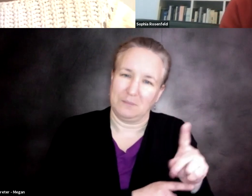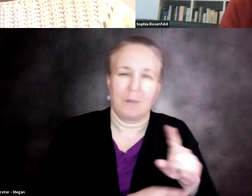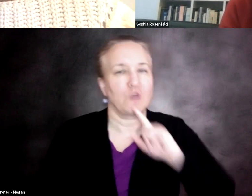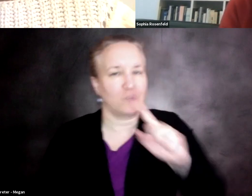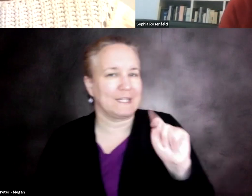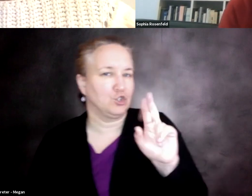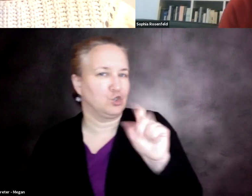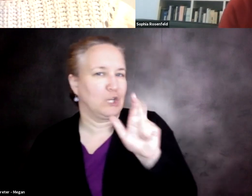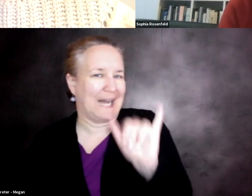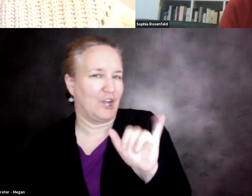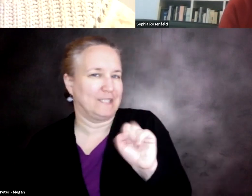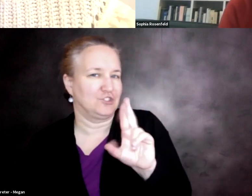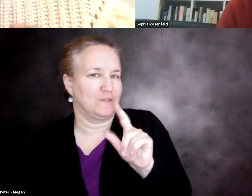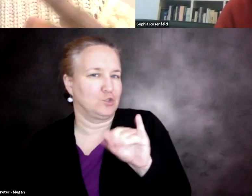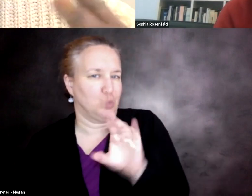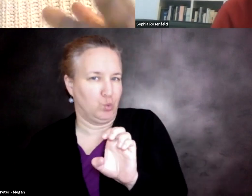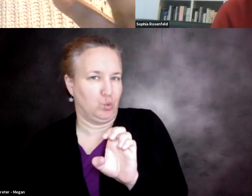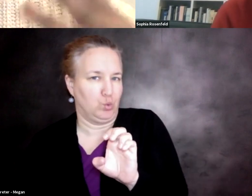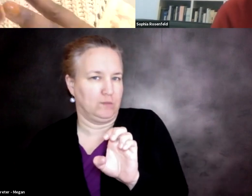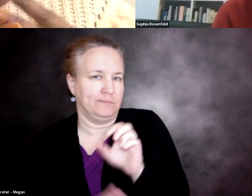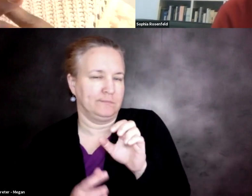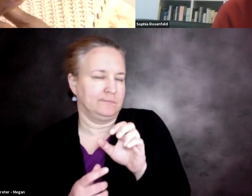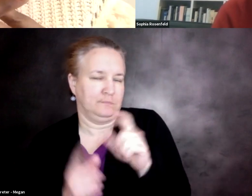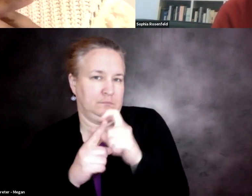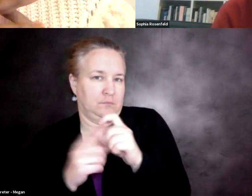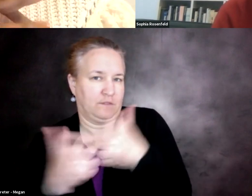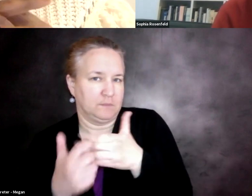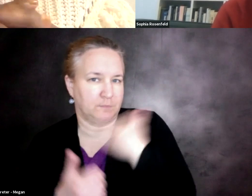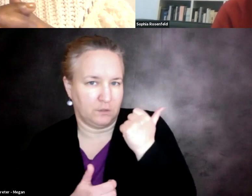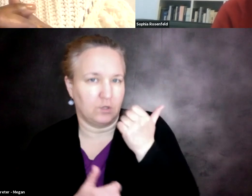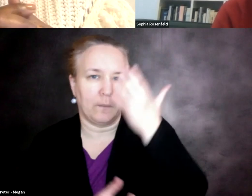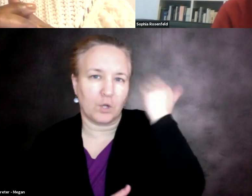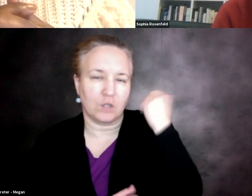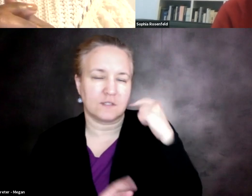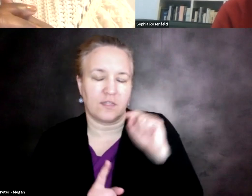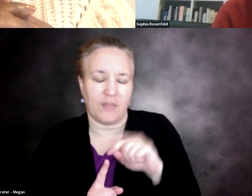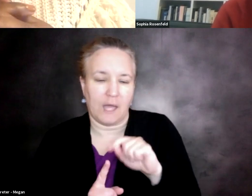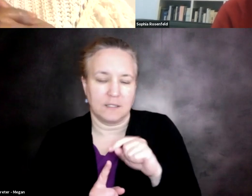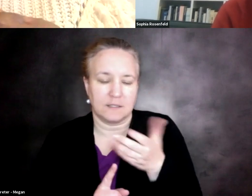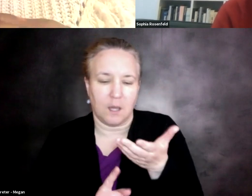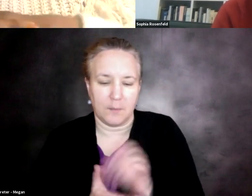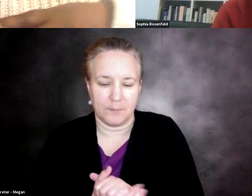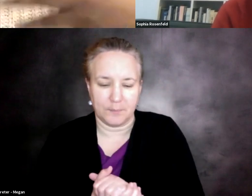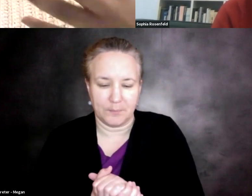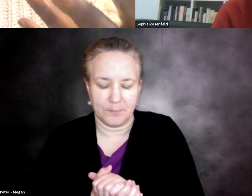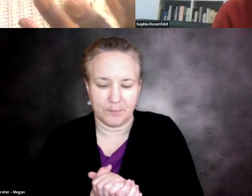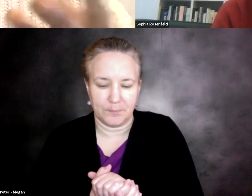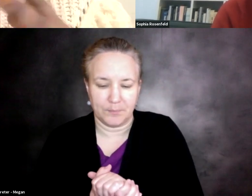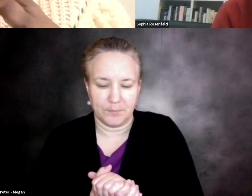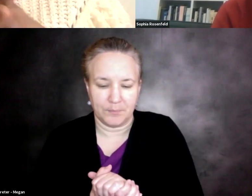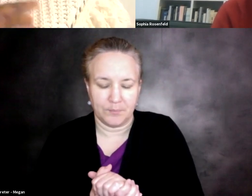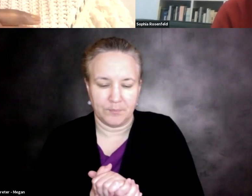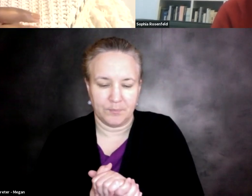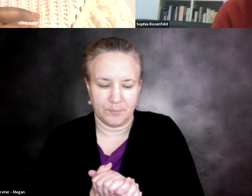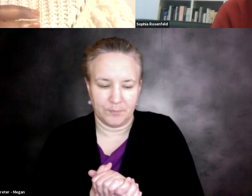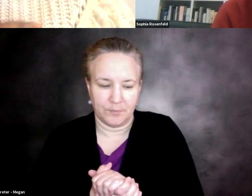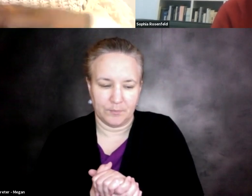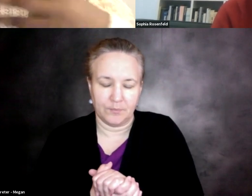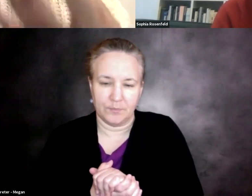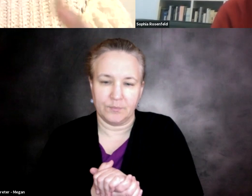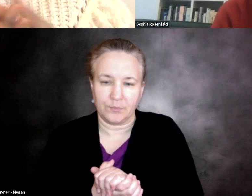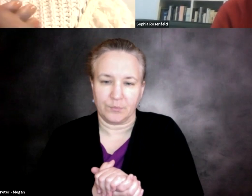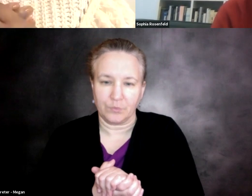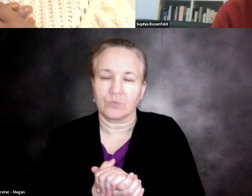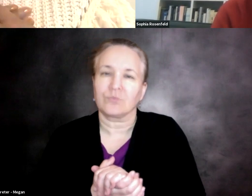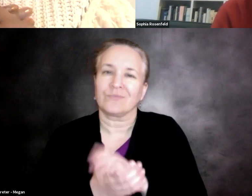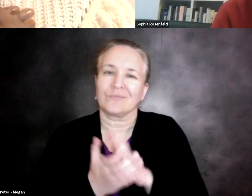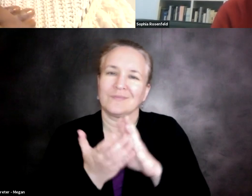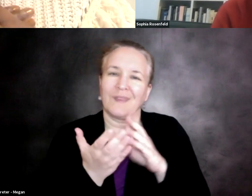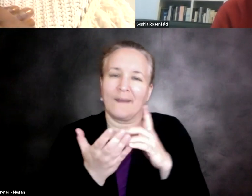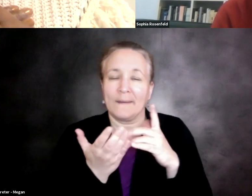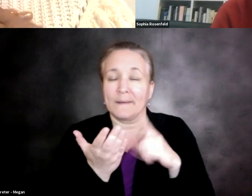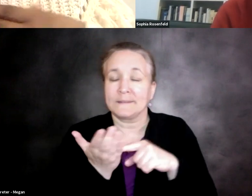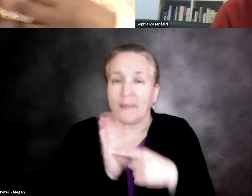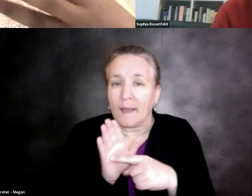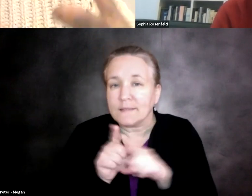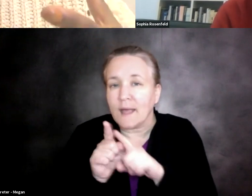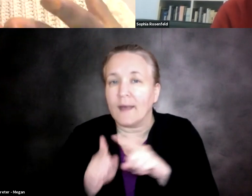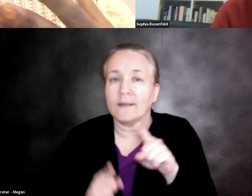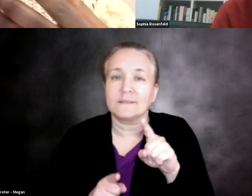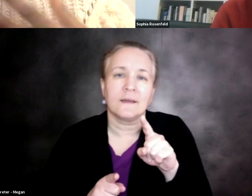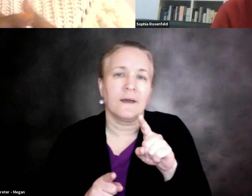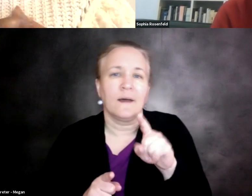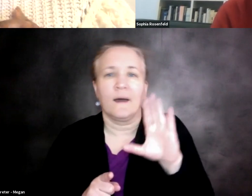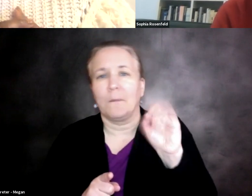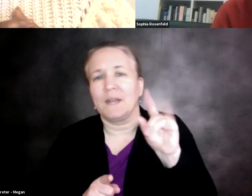it more because it's cast as a benevolent kind of fostering